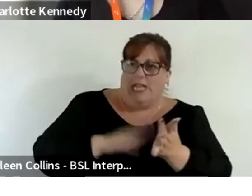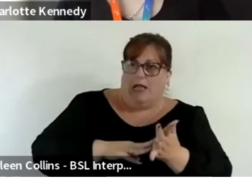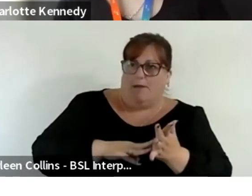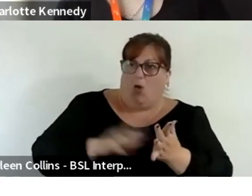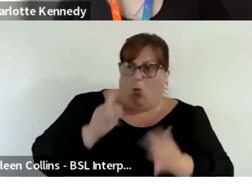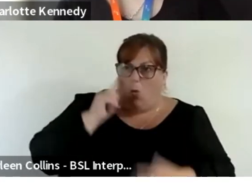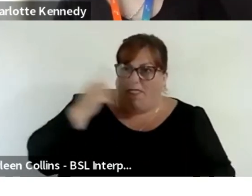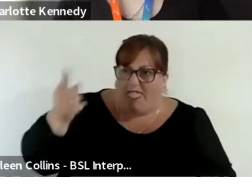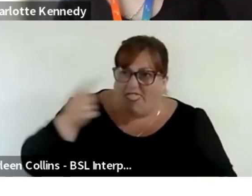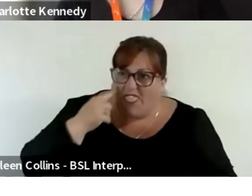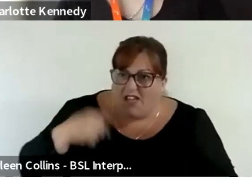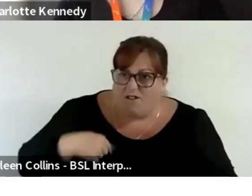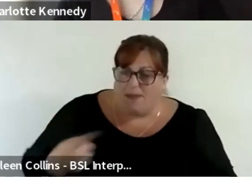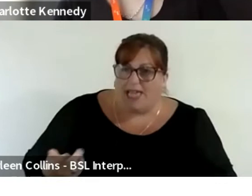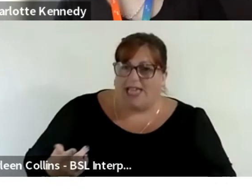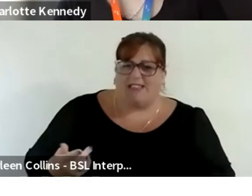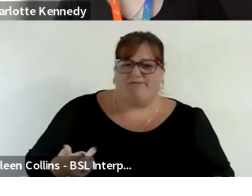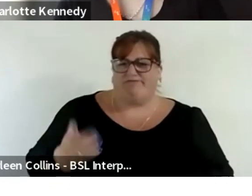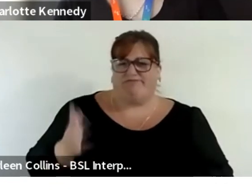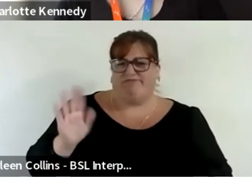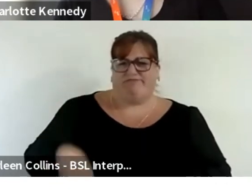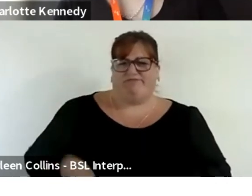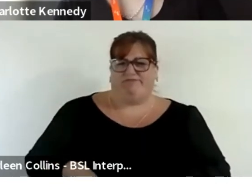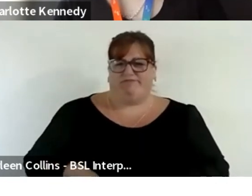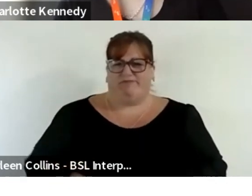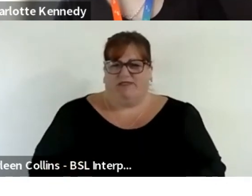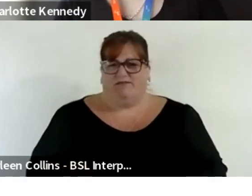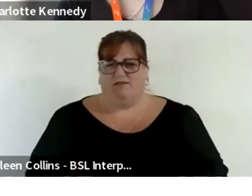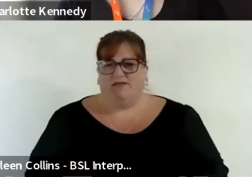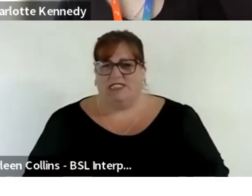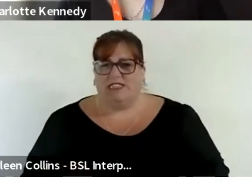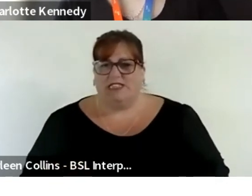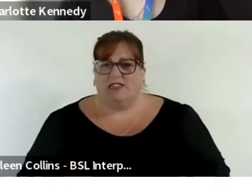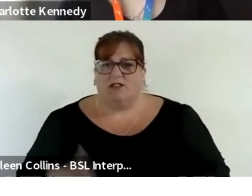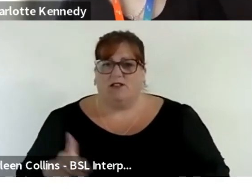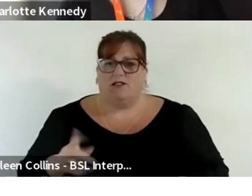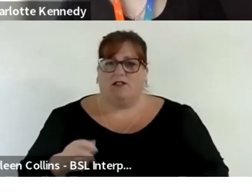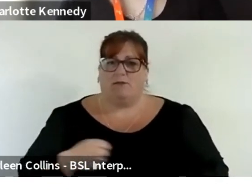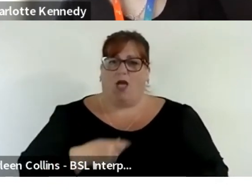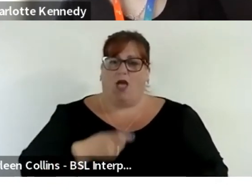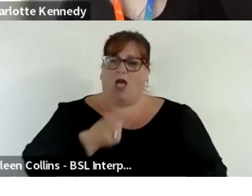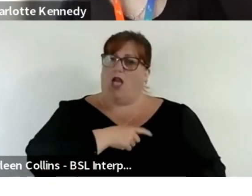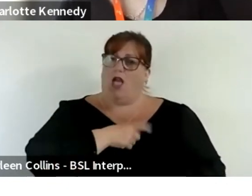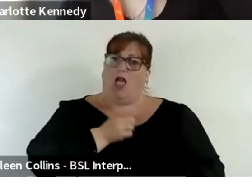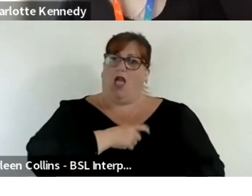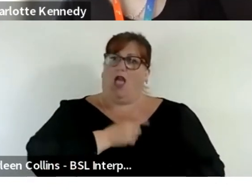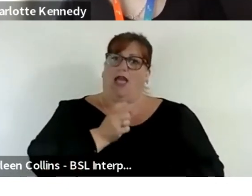It's definitely decreased the anxiety I experience in work that way, jurisdiction being open.